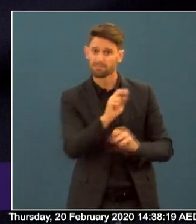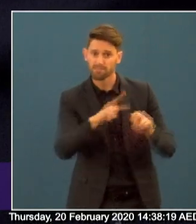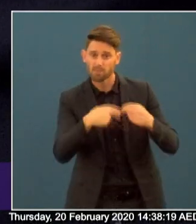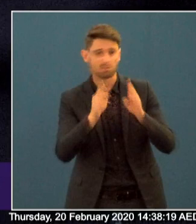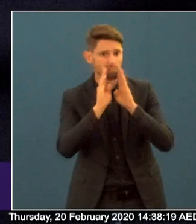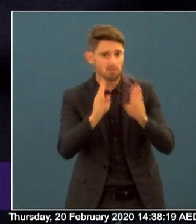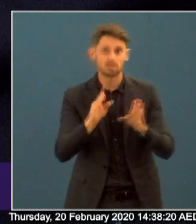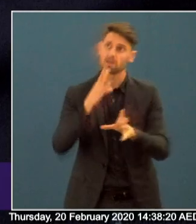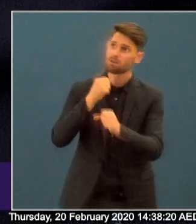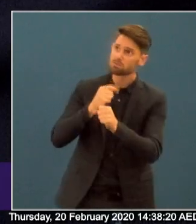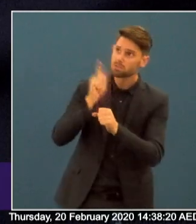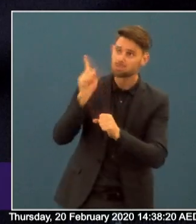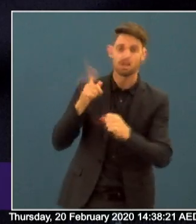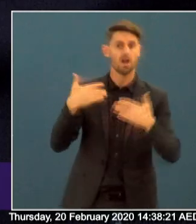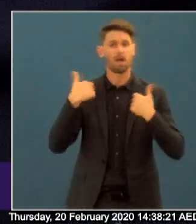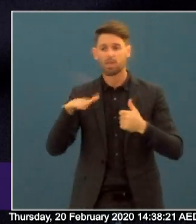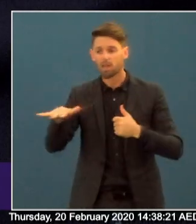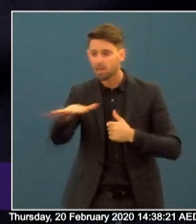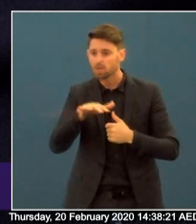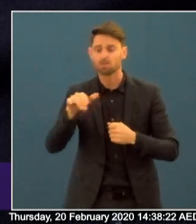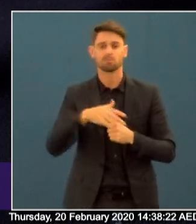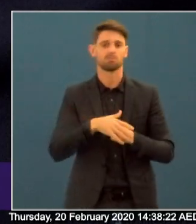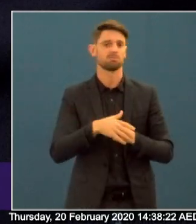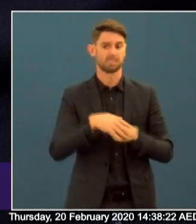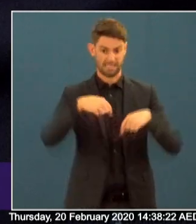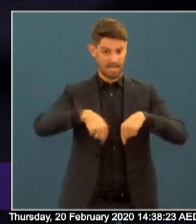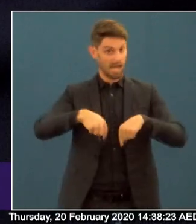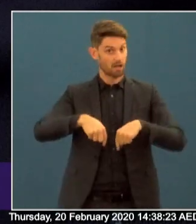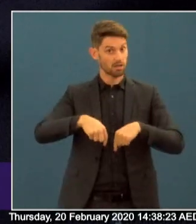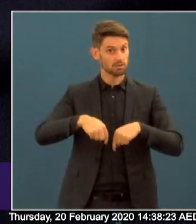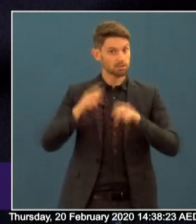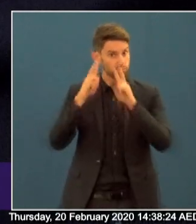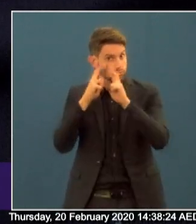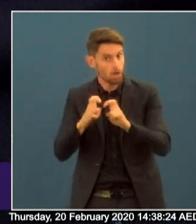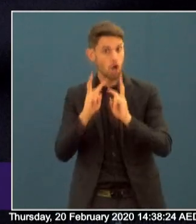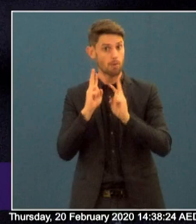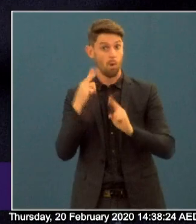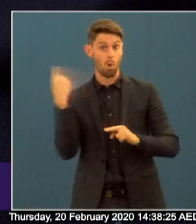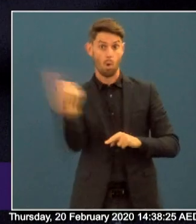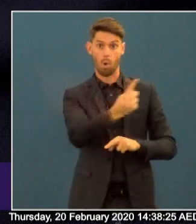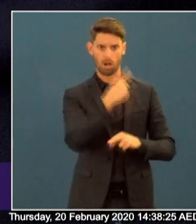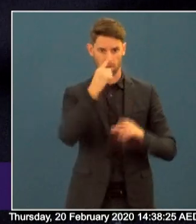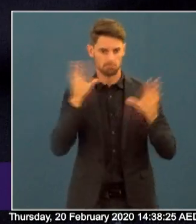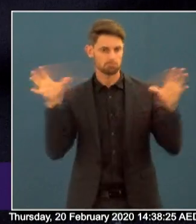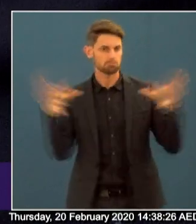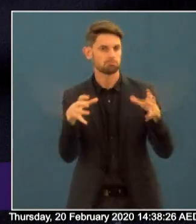and health care sectors, and the Royal Commission and its findings to ultimately drive some transformational change.